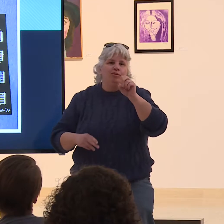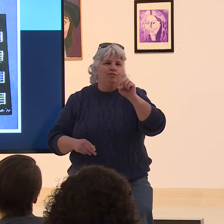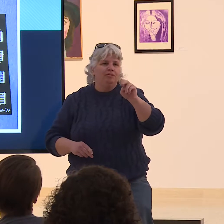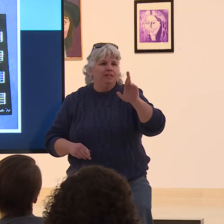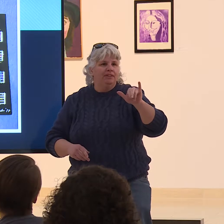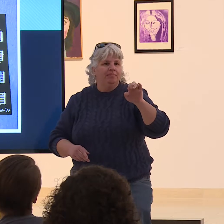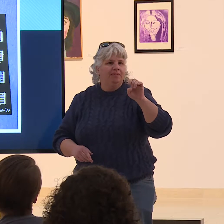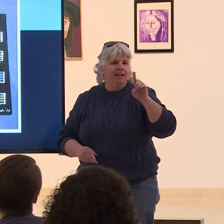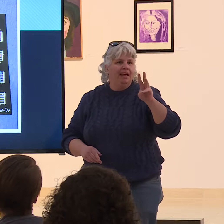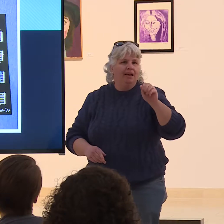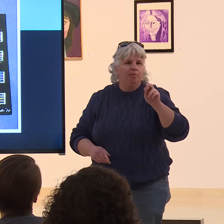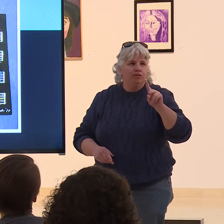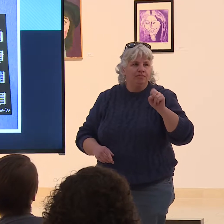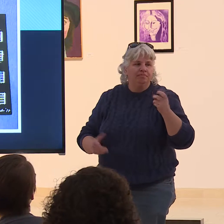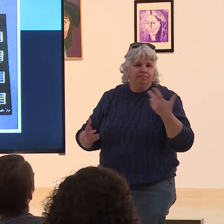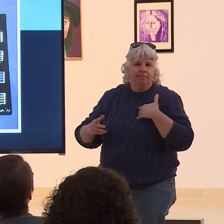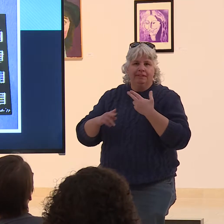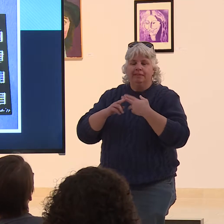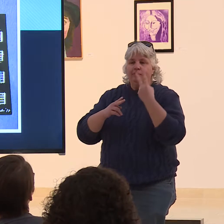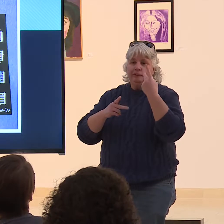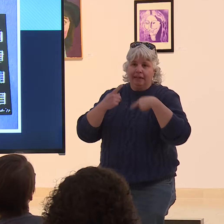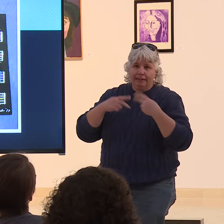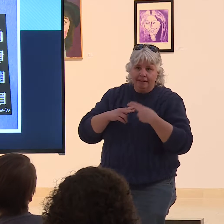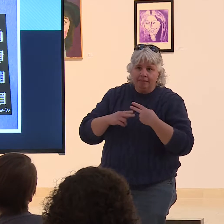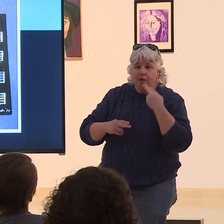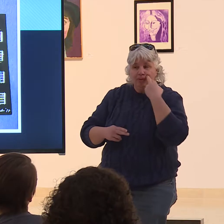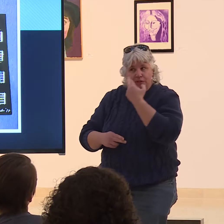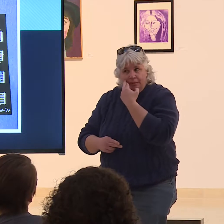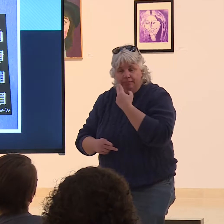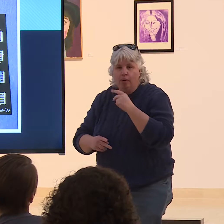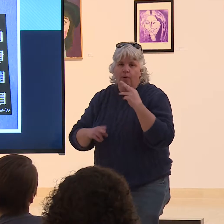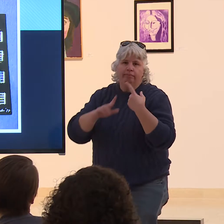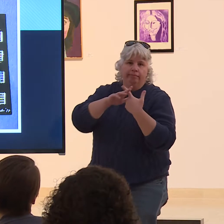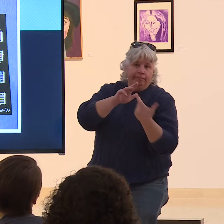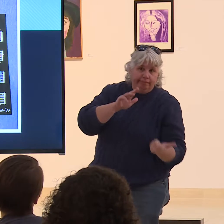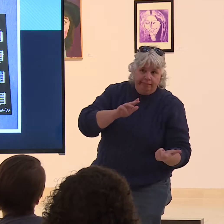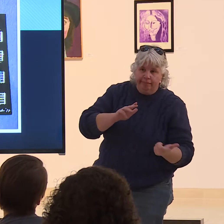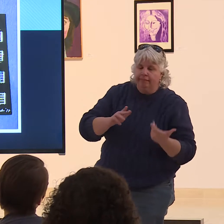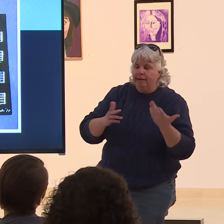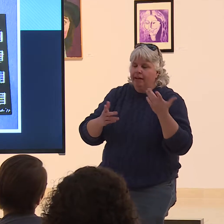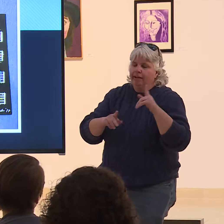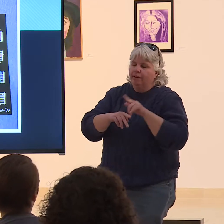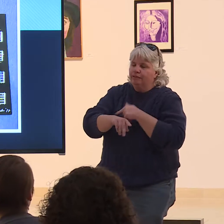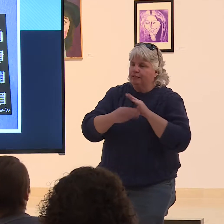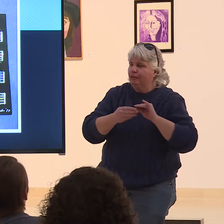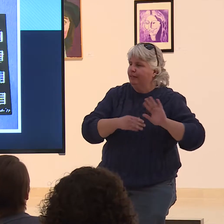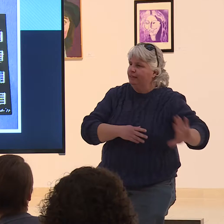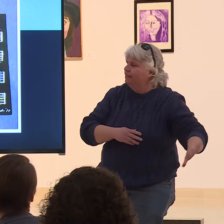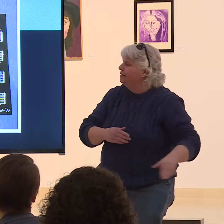Rosemary: Hi. I'm Rosemary Edwards. I have two name signs; one looks like Rose,